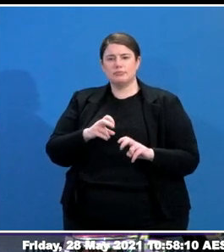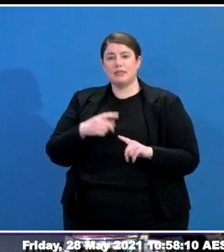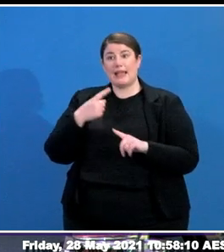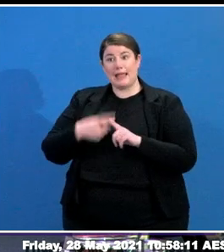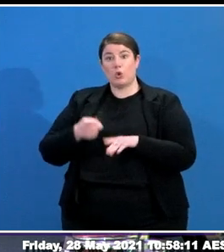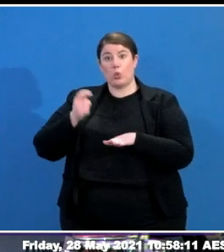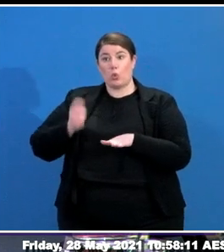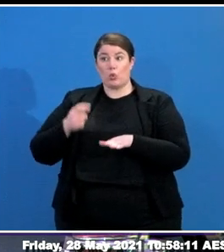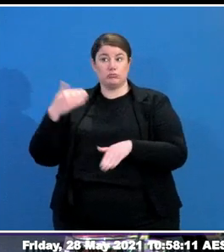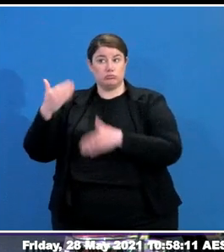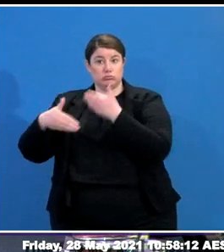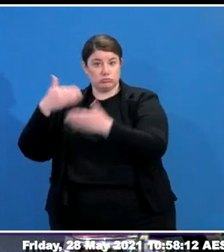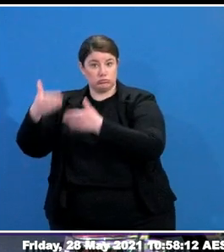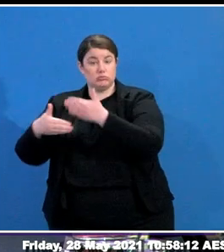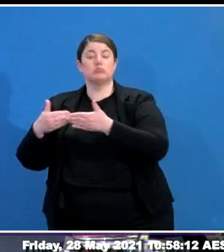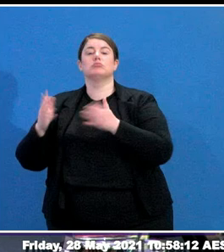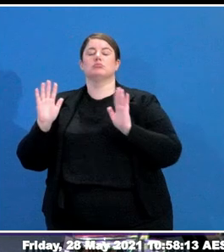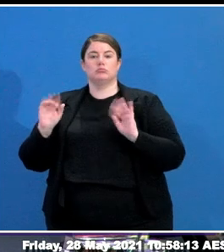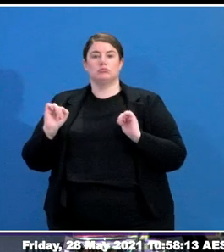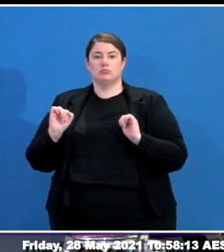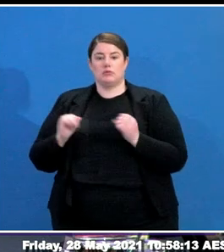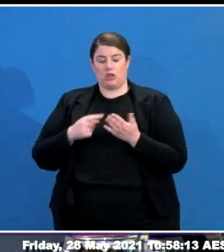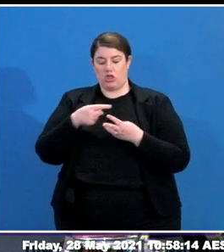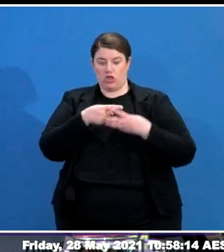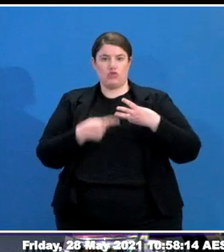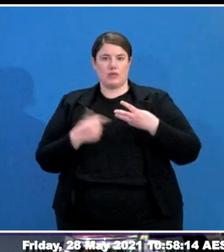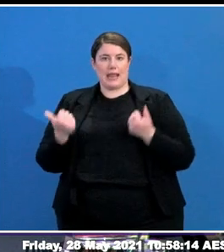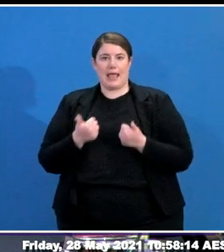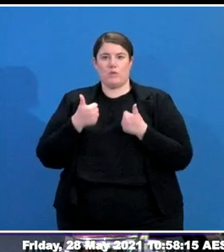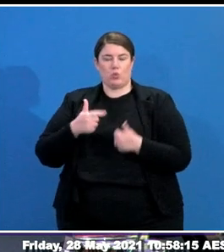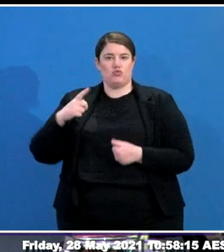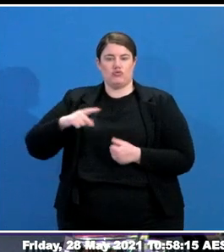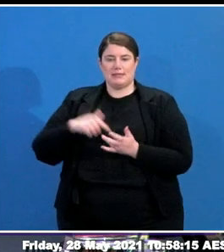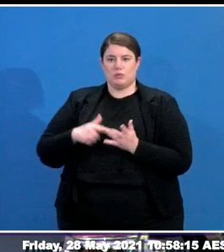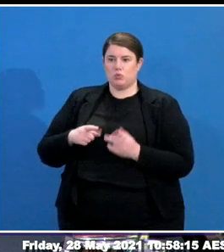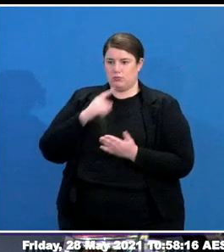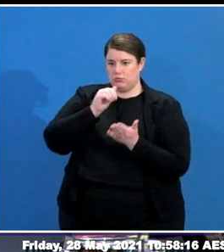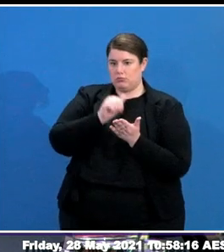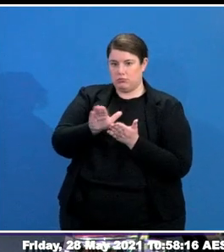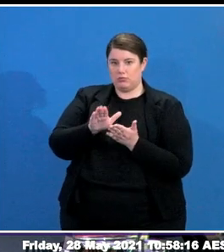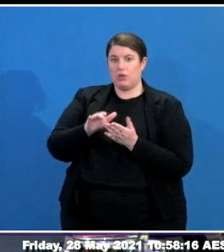cases, that this was a solid reason on which we could, without dispute,